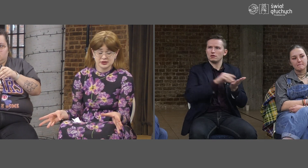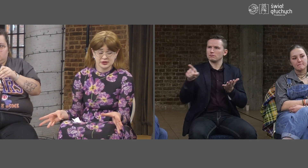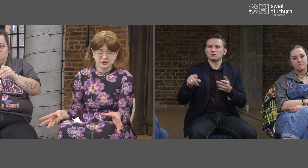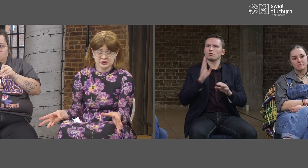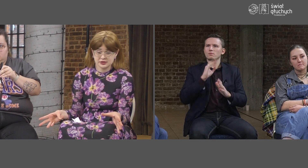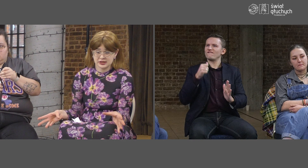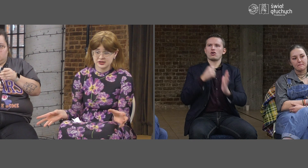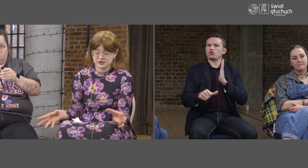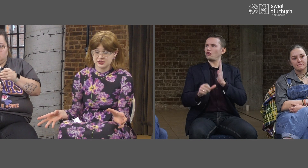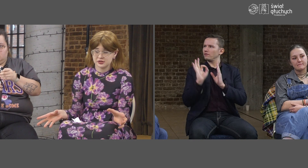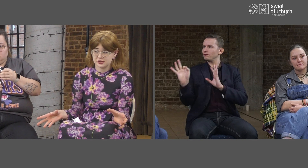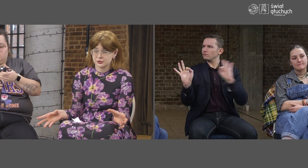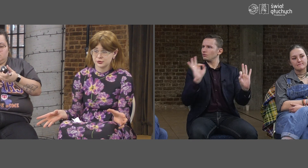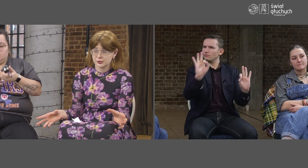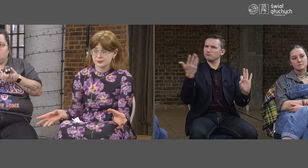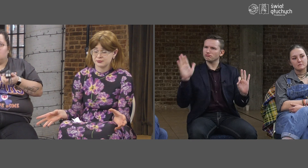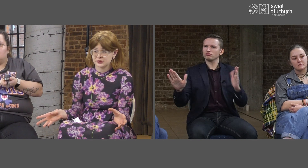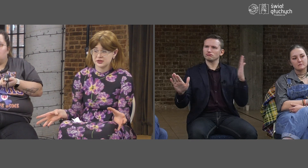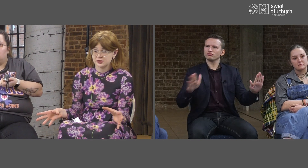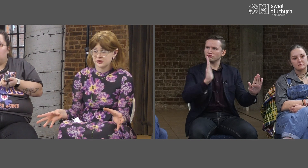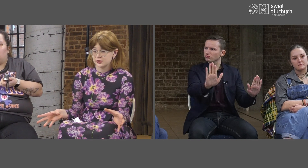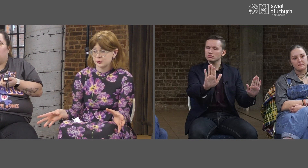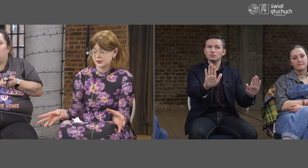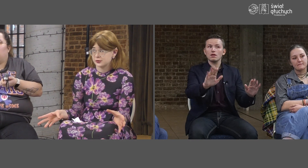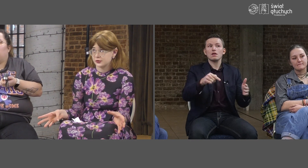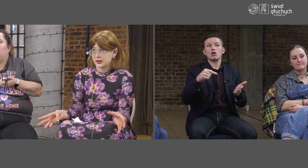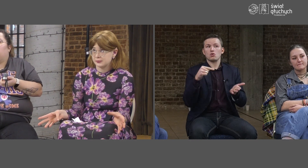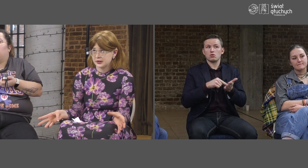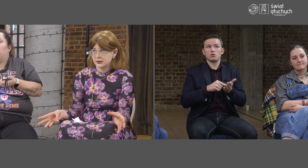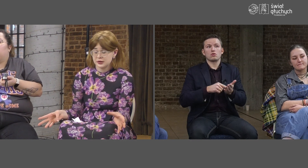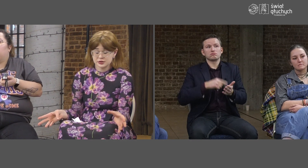For each of these people, their stories are completely individual.